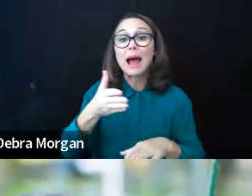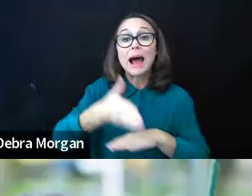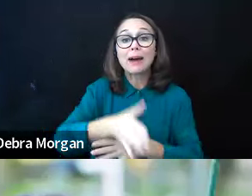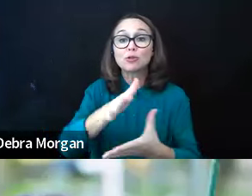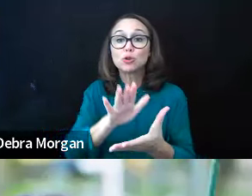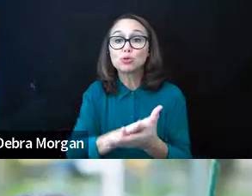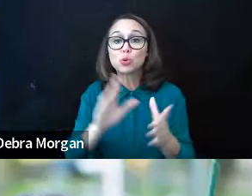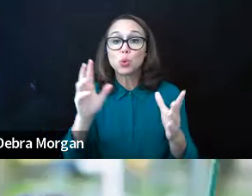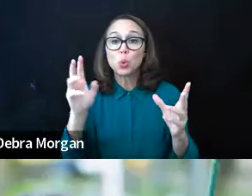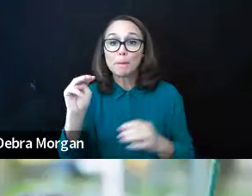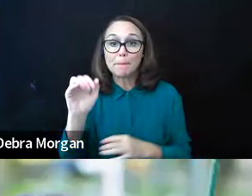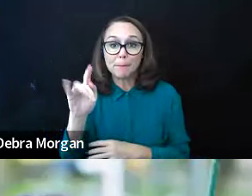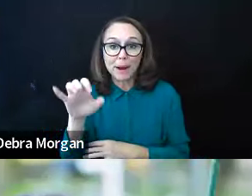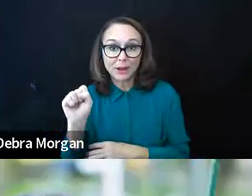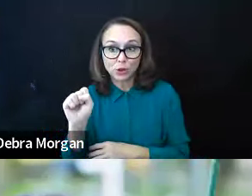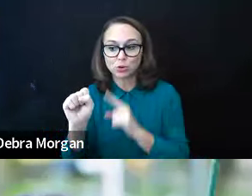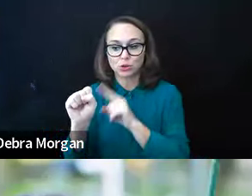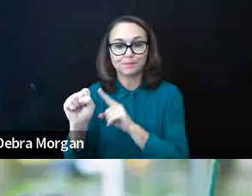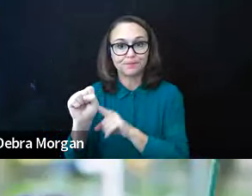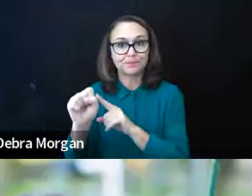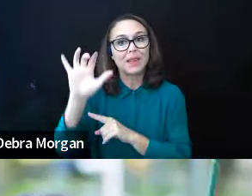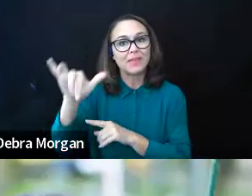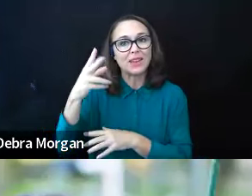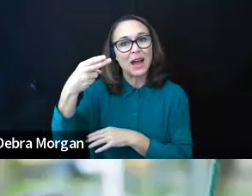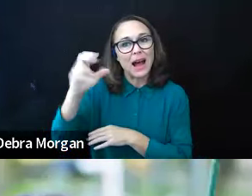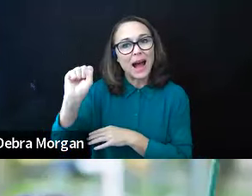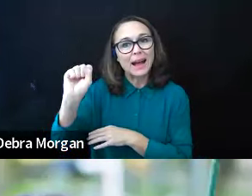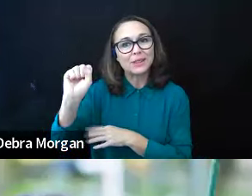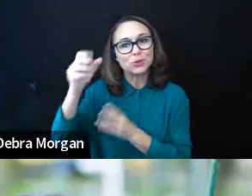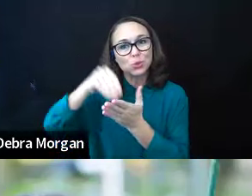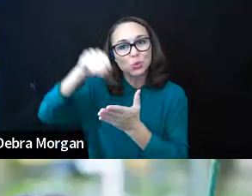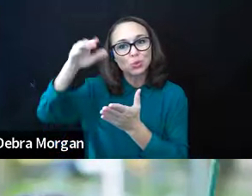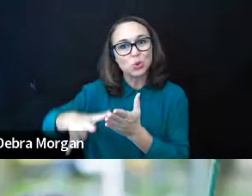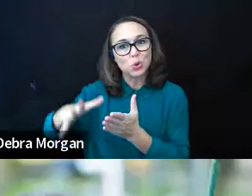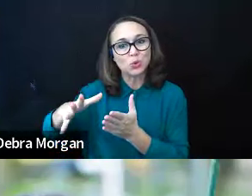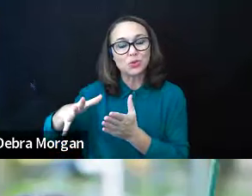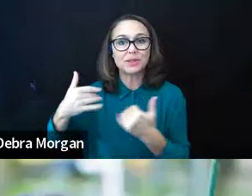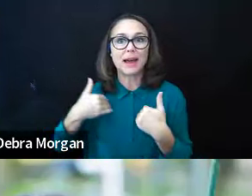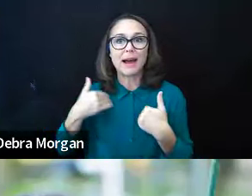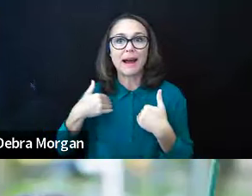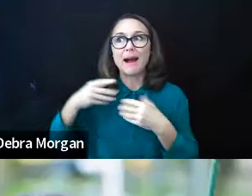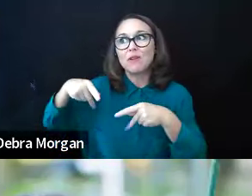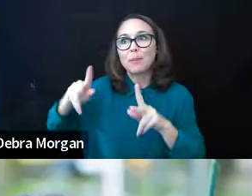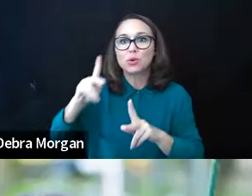high school students apprenticeship opportunities in technology, science, communication sports and